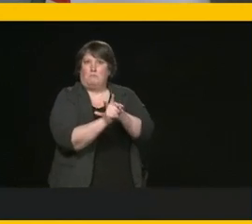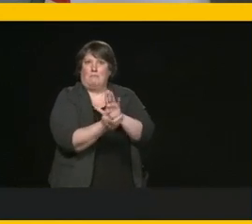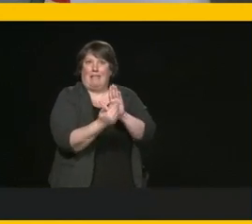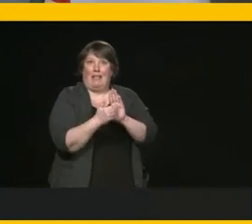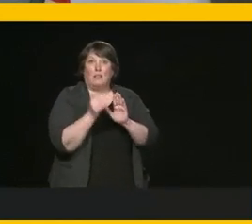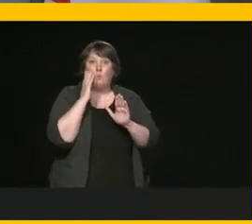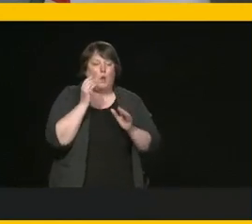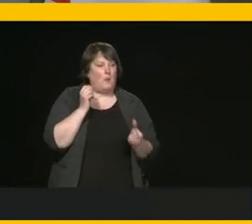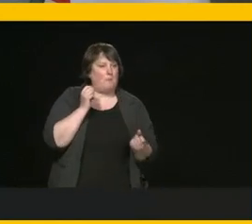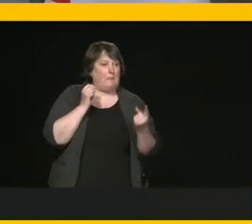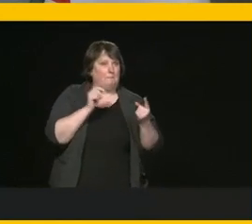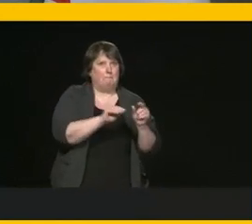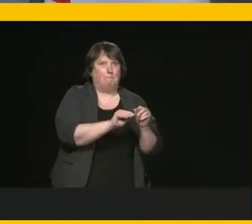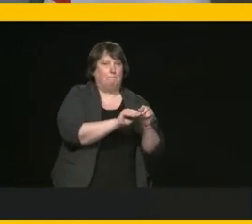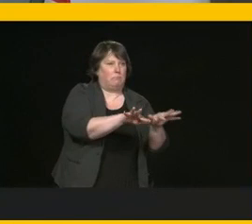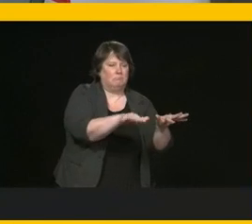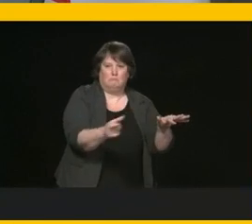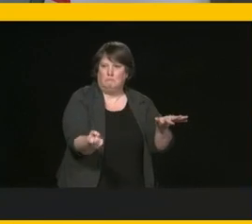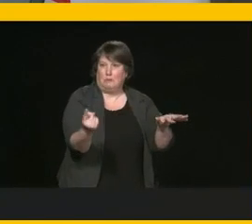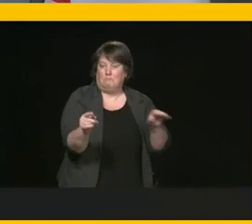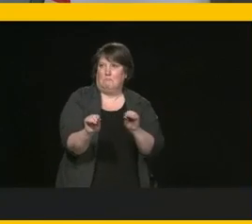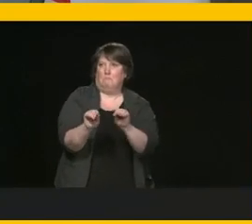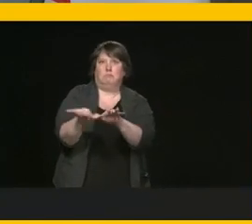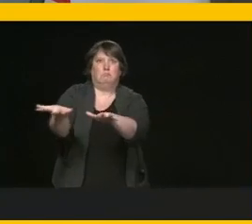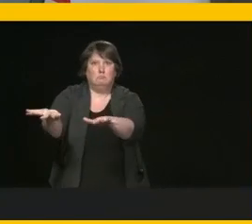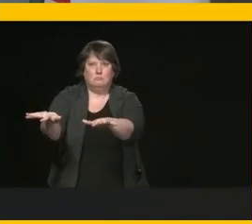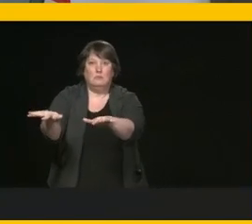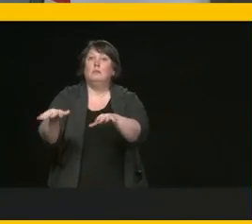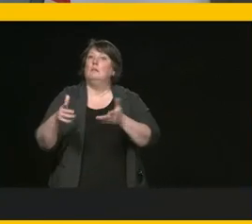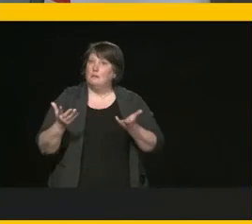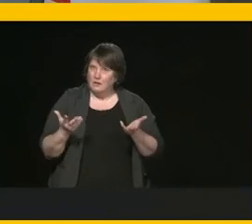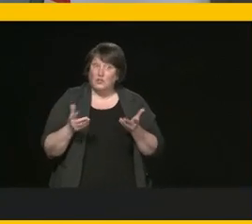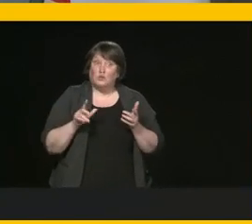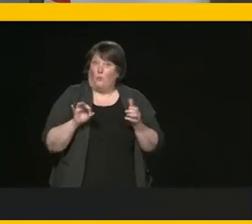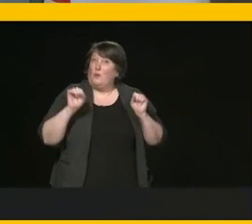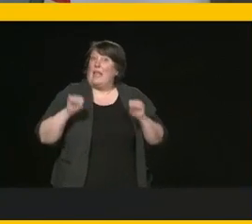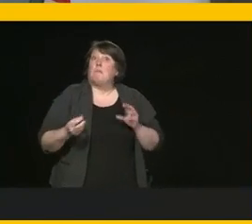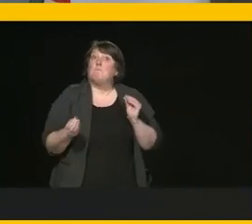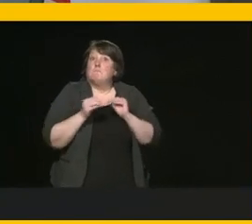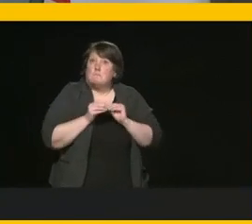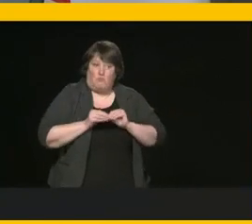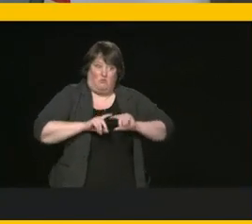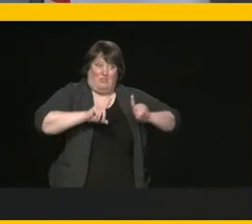SYSTEMS TO DETECT REIGNITING AND SPARKS AND CLUSTERING